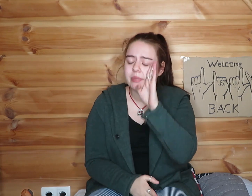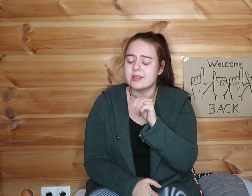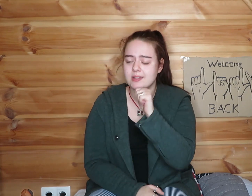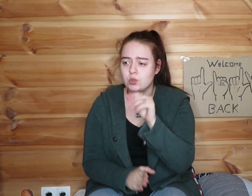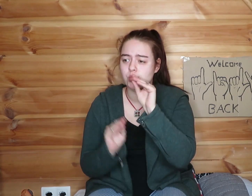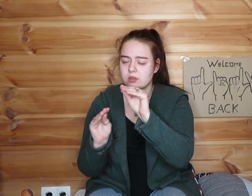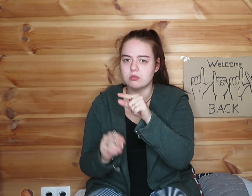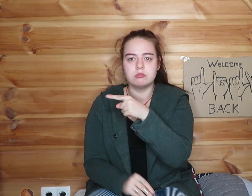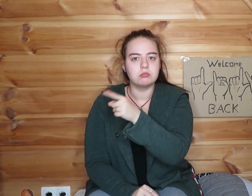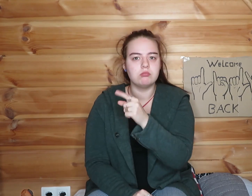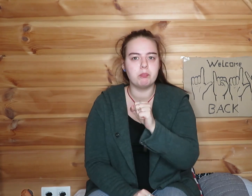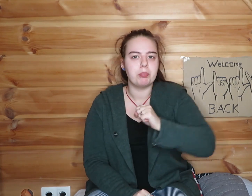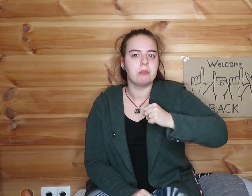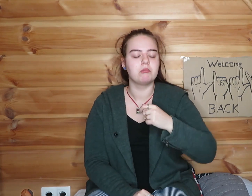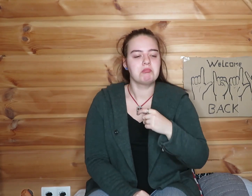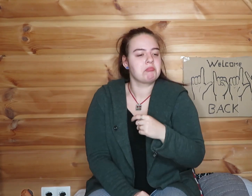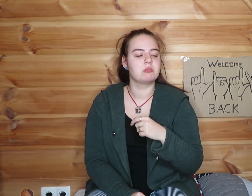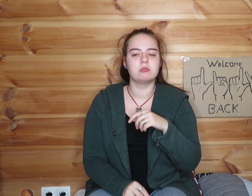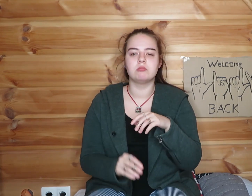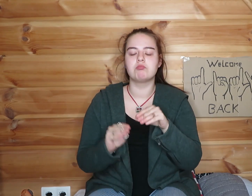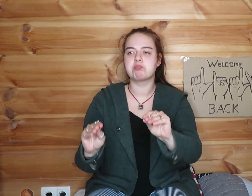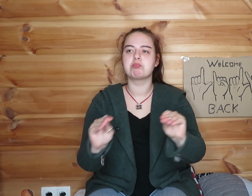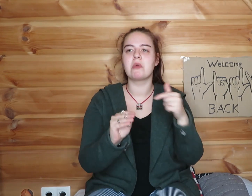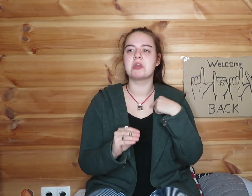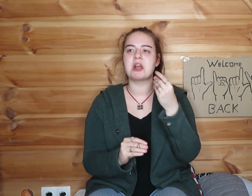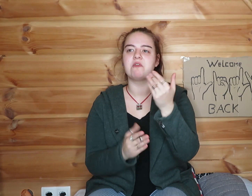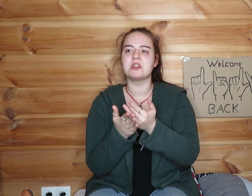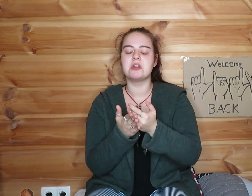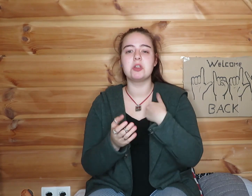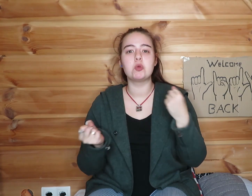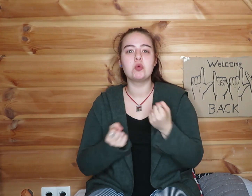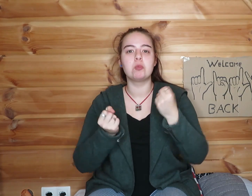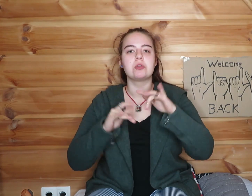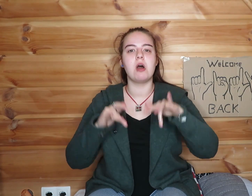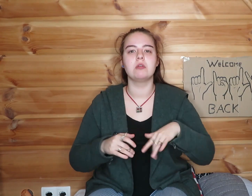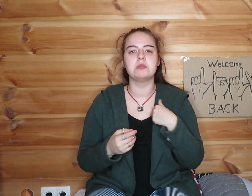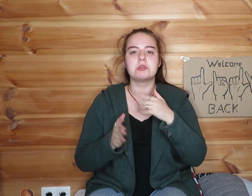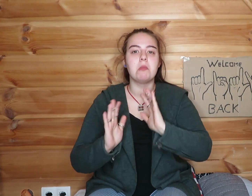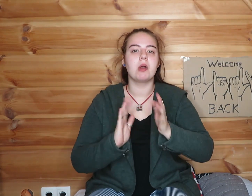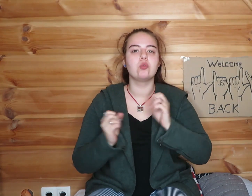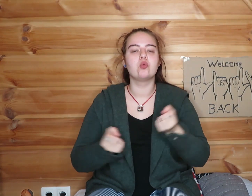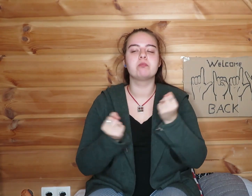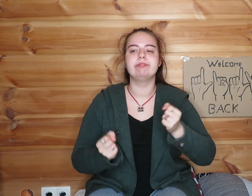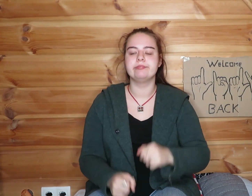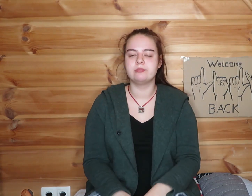Sometimes their reaction is ignoring us and they continue to teach. They earn money and practice signing.